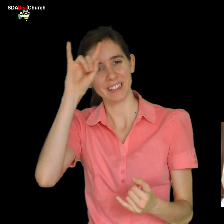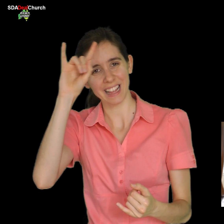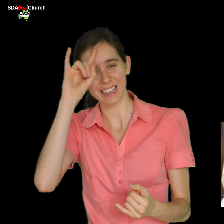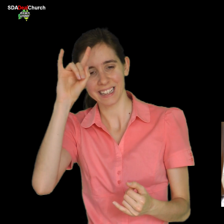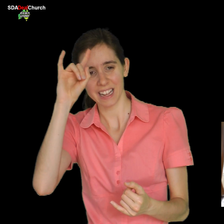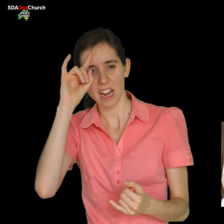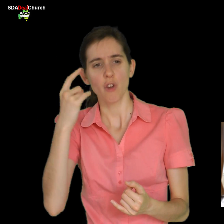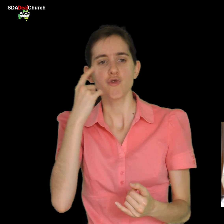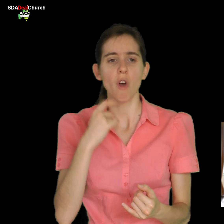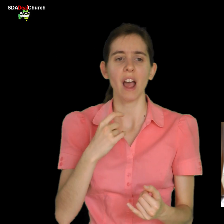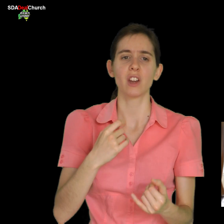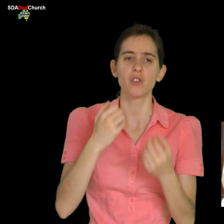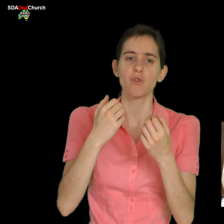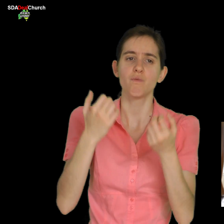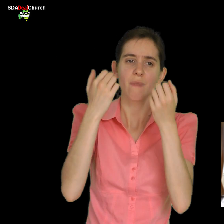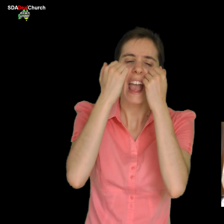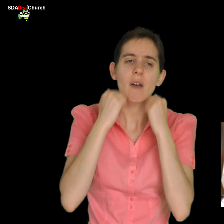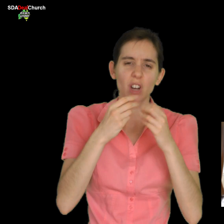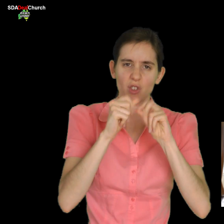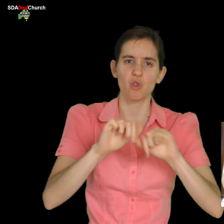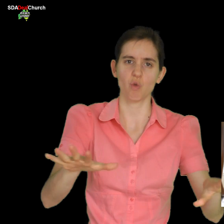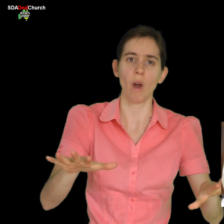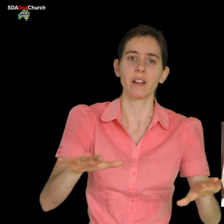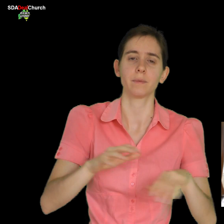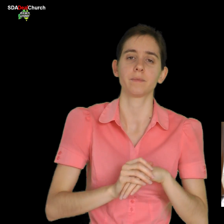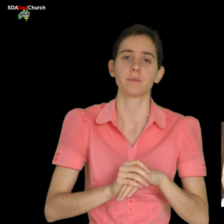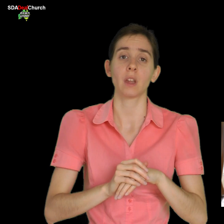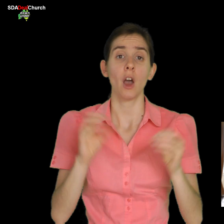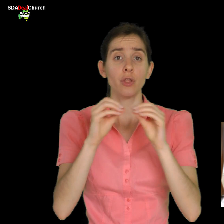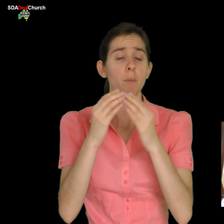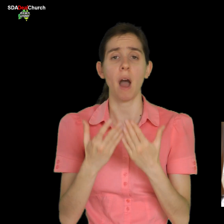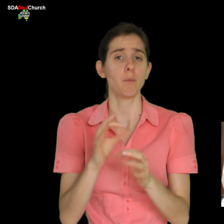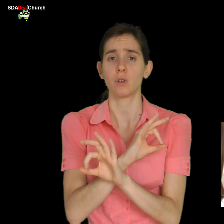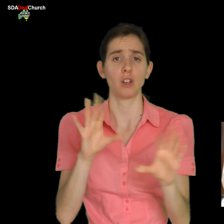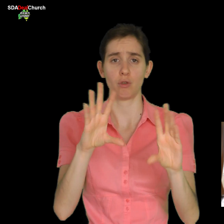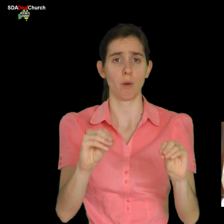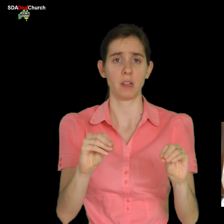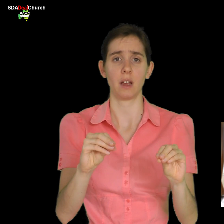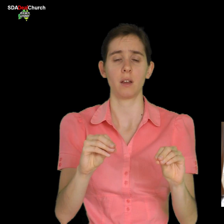evidence of God's creative acts. The Bible does not stop there. Not only did